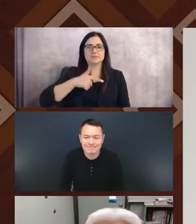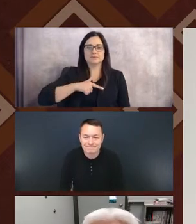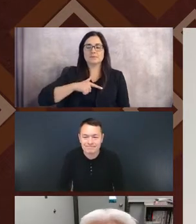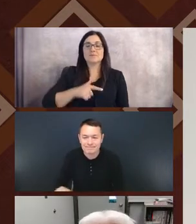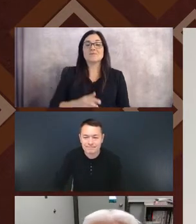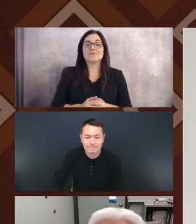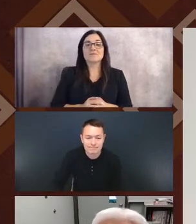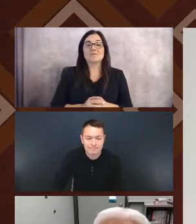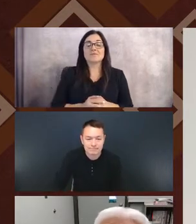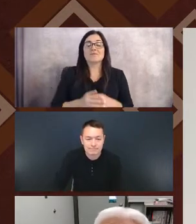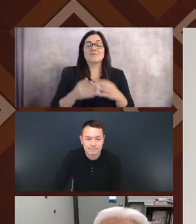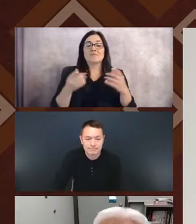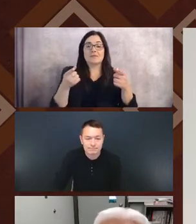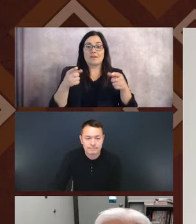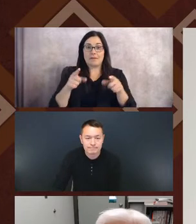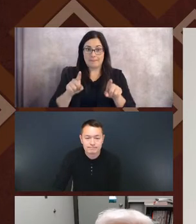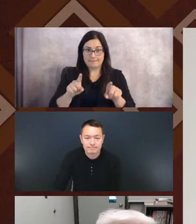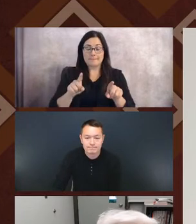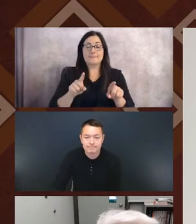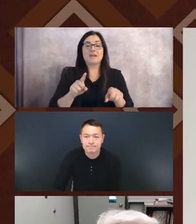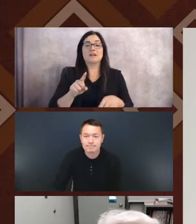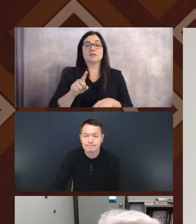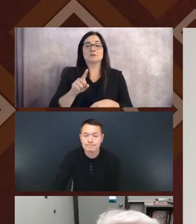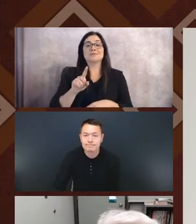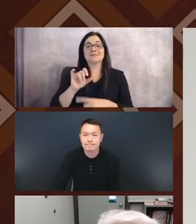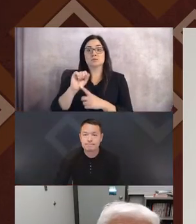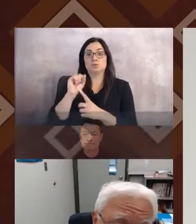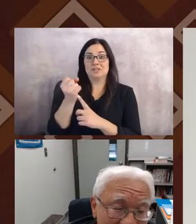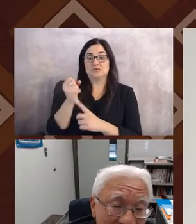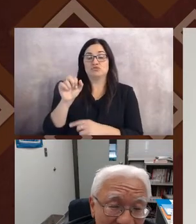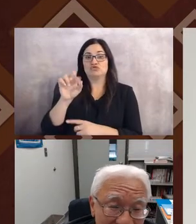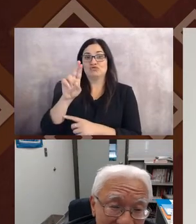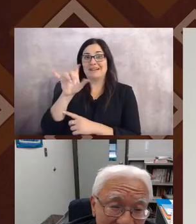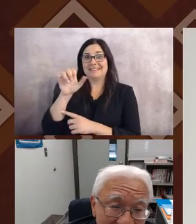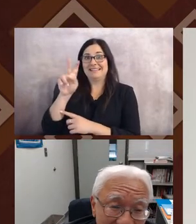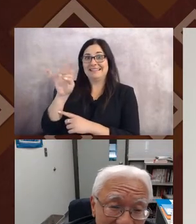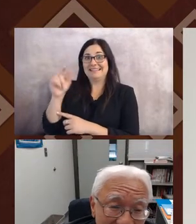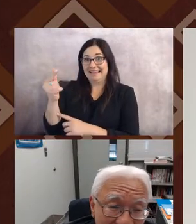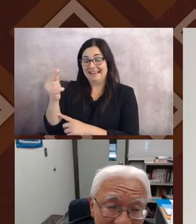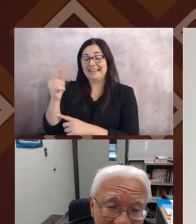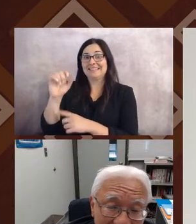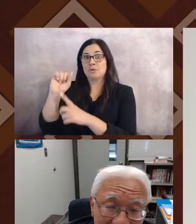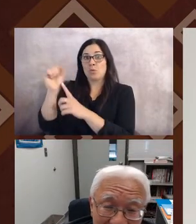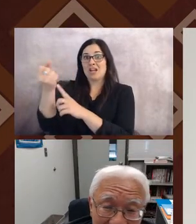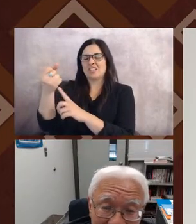Our decision the rodney king case that set everything off in l.a.